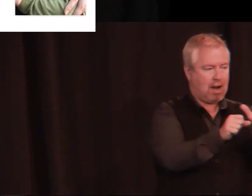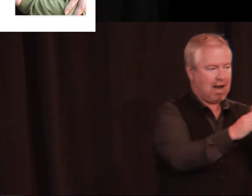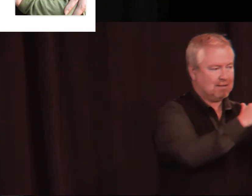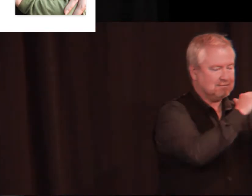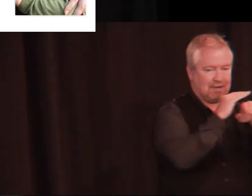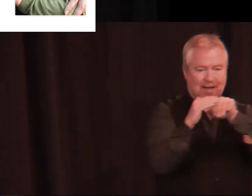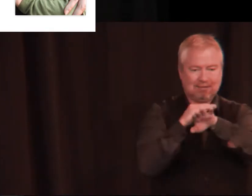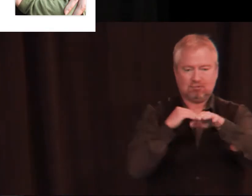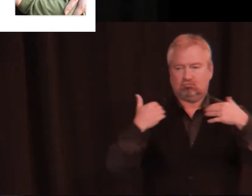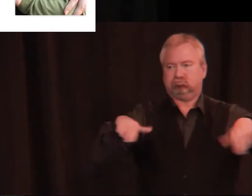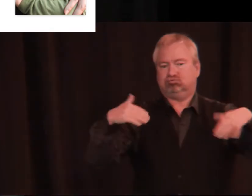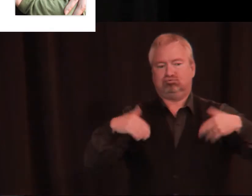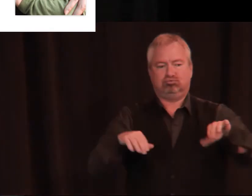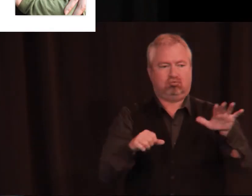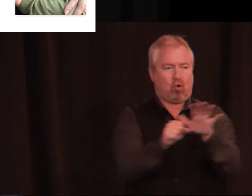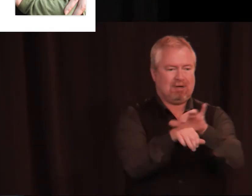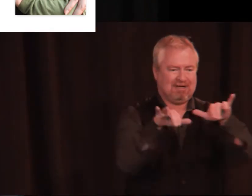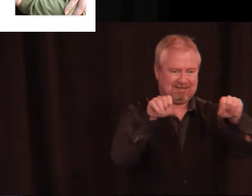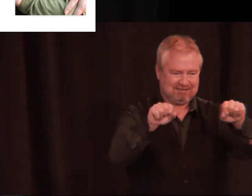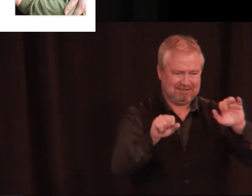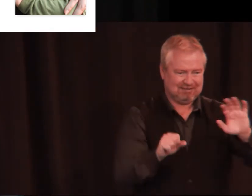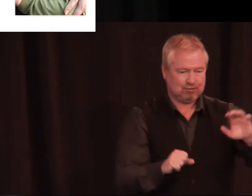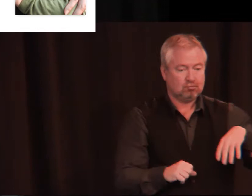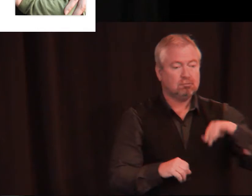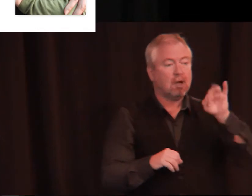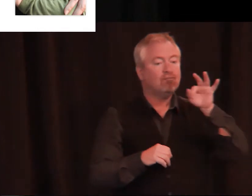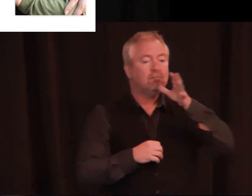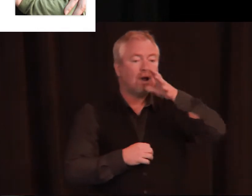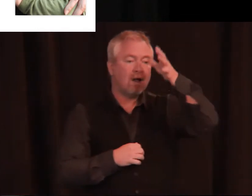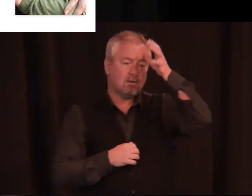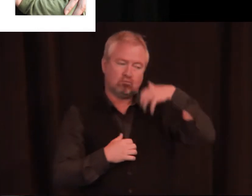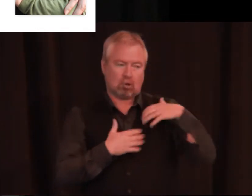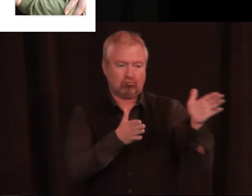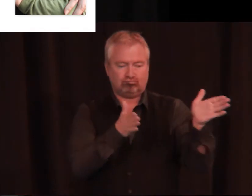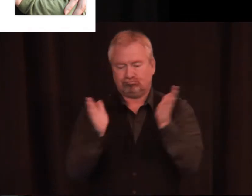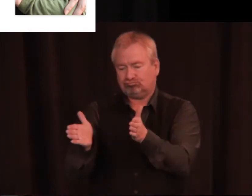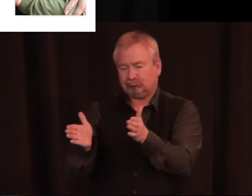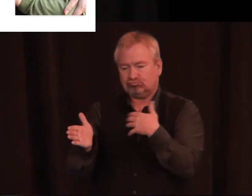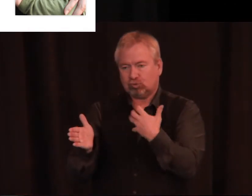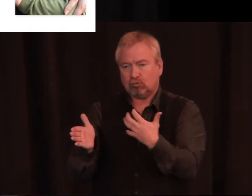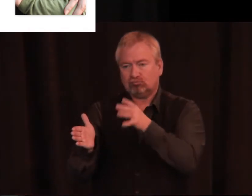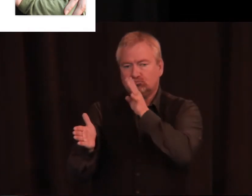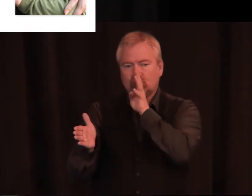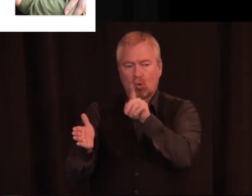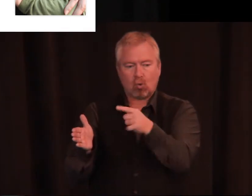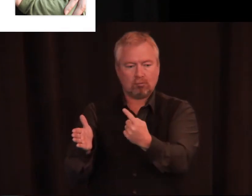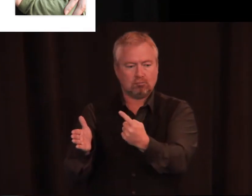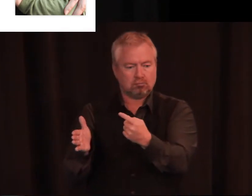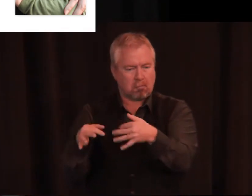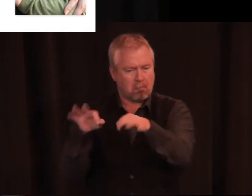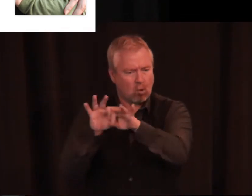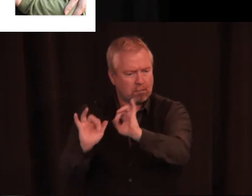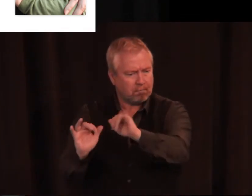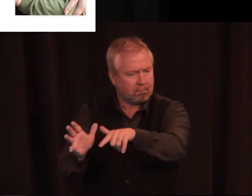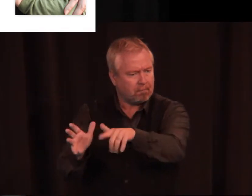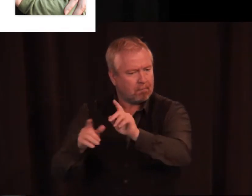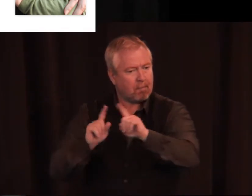If the parent chooses to use spoken English, that's important, too. The key thing is that they're getting this language input